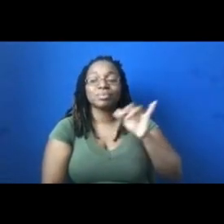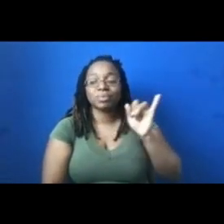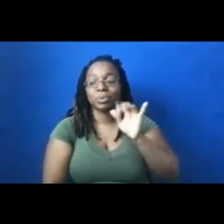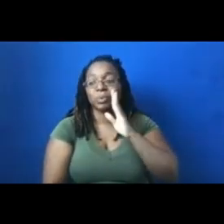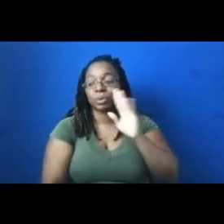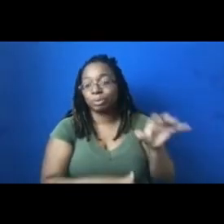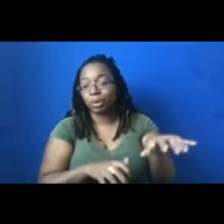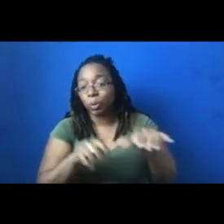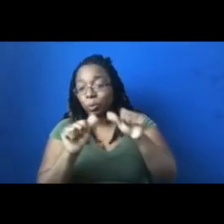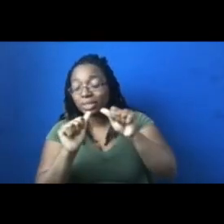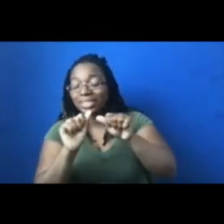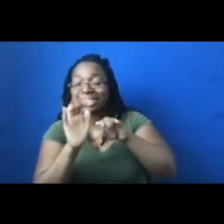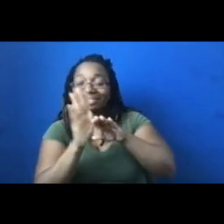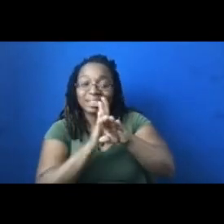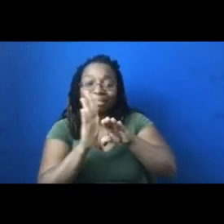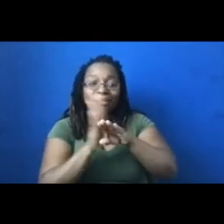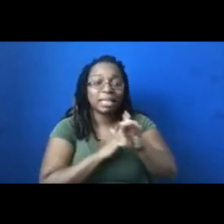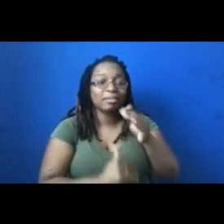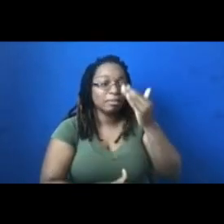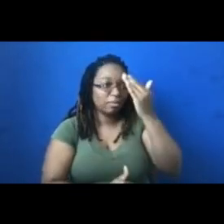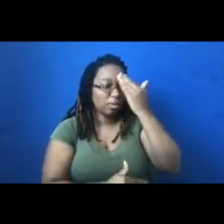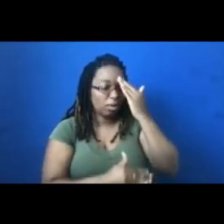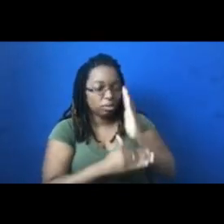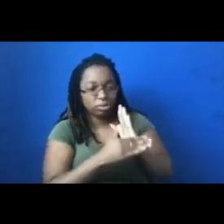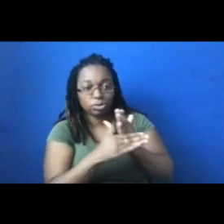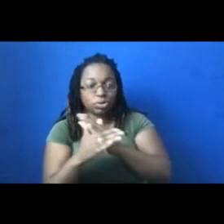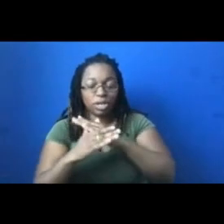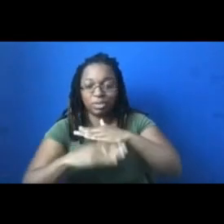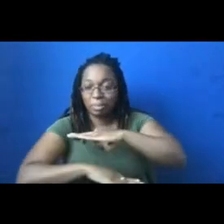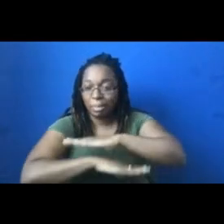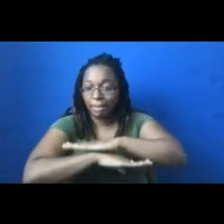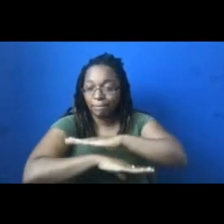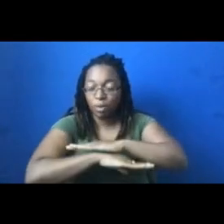developing the knowledge sharing platform toolkit.climate.gov,